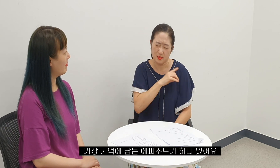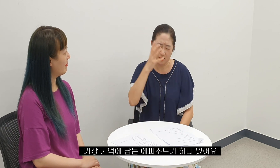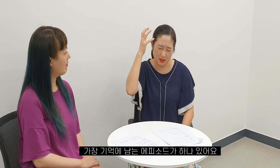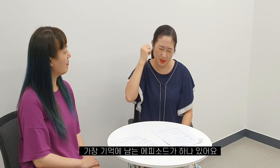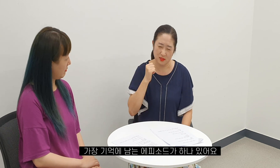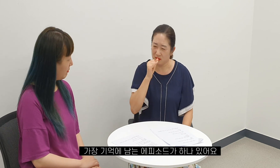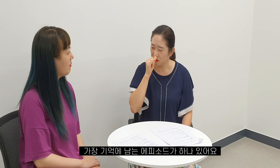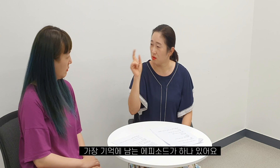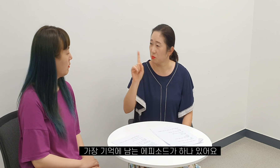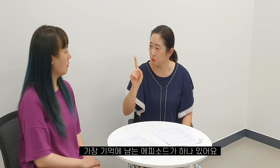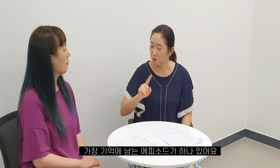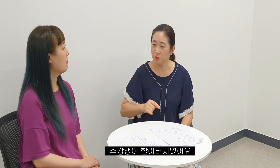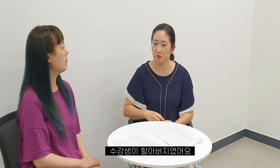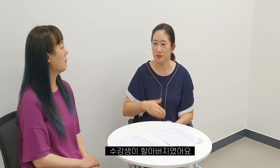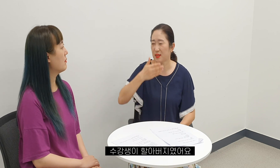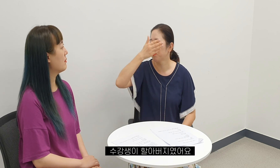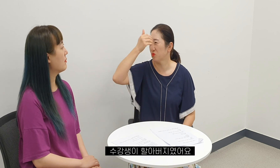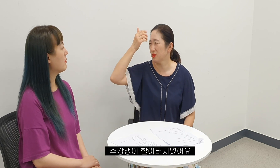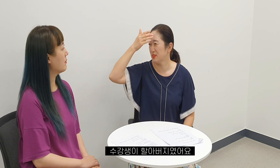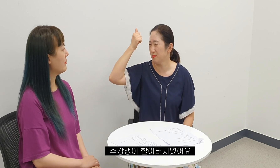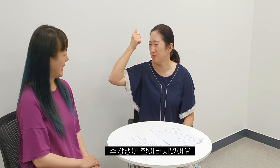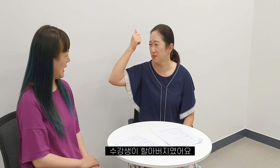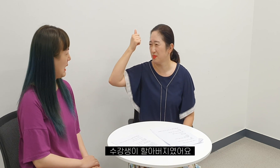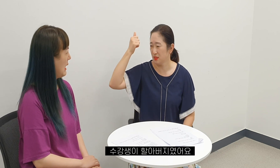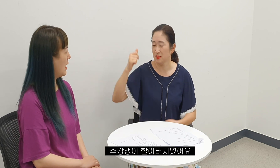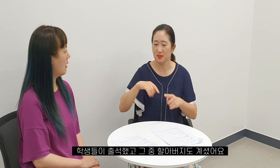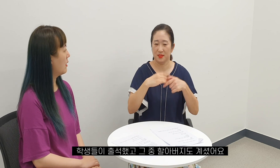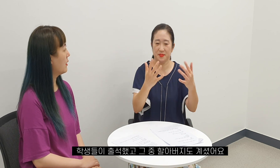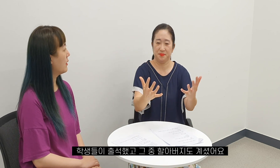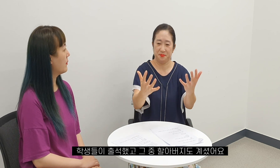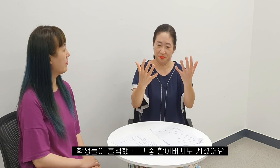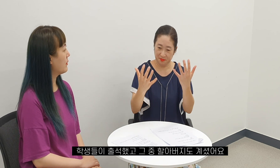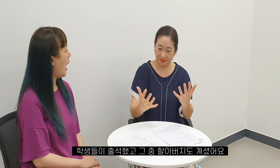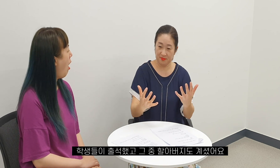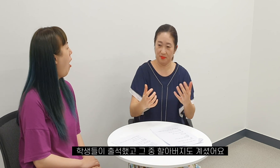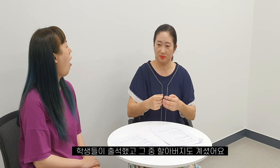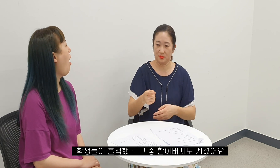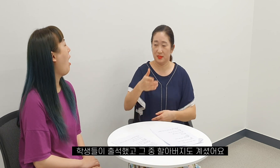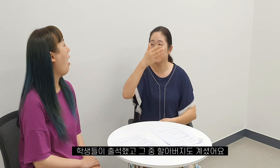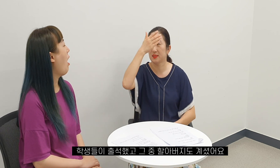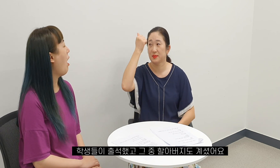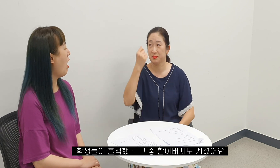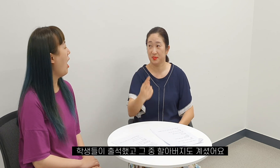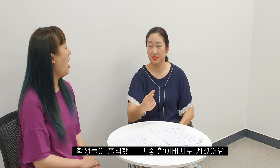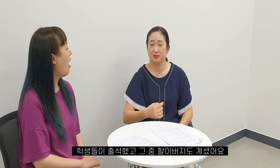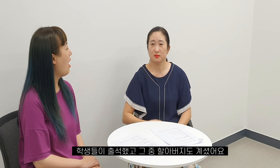The student was grandfather. I conducted the class by presenting visual materials with images.